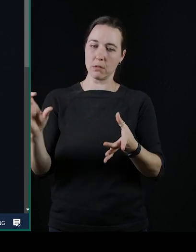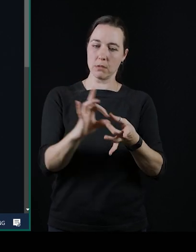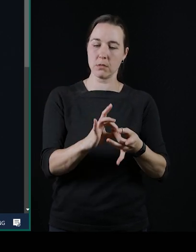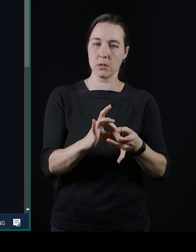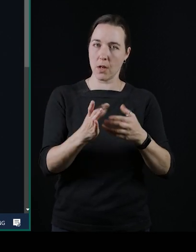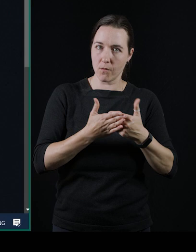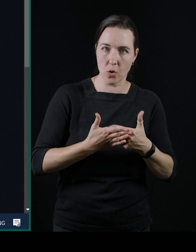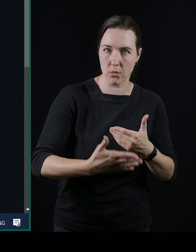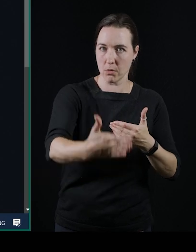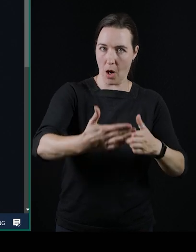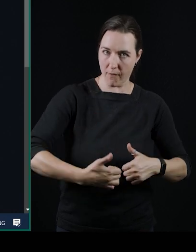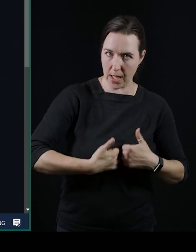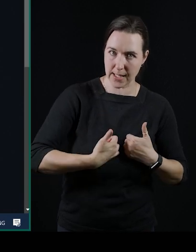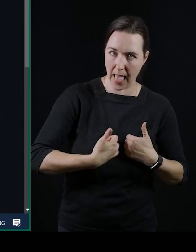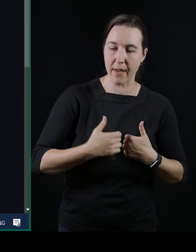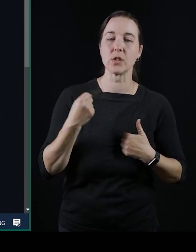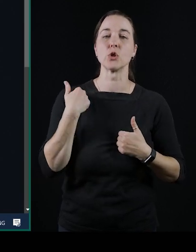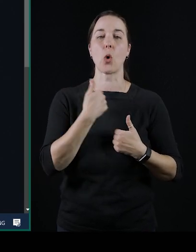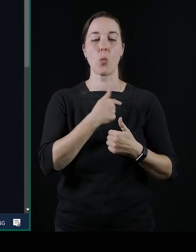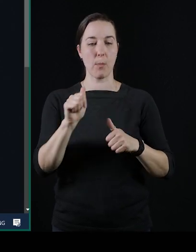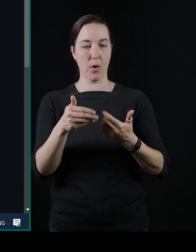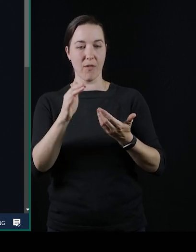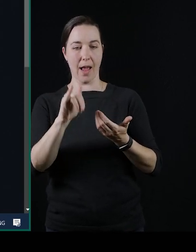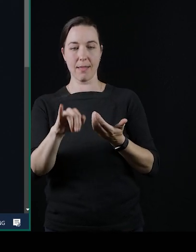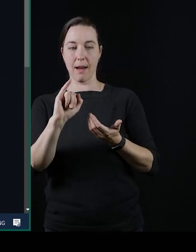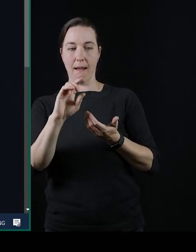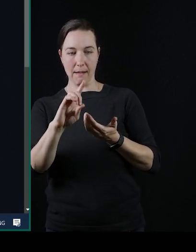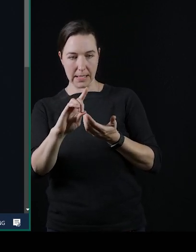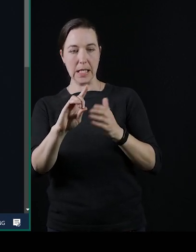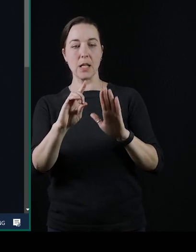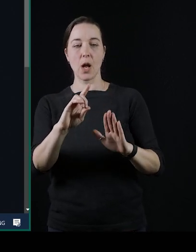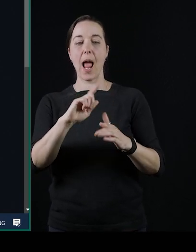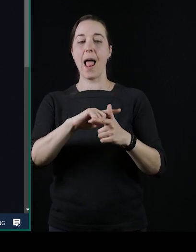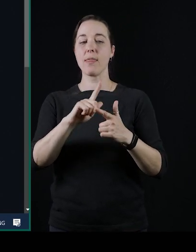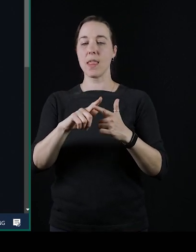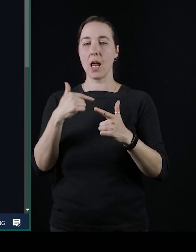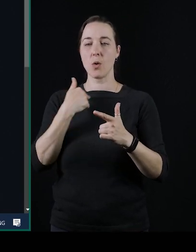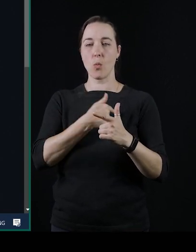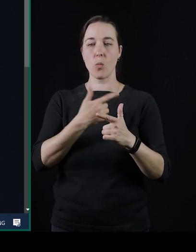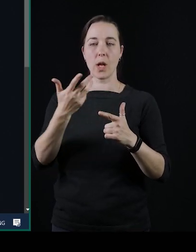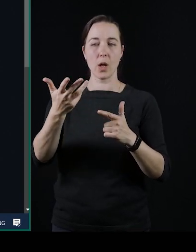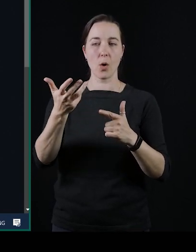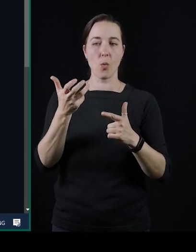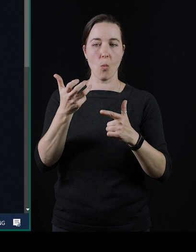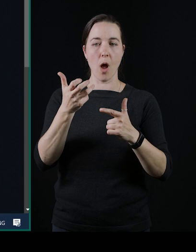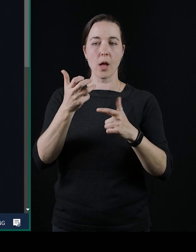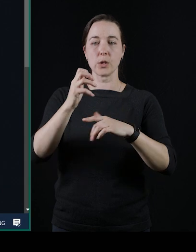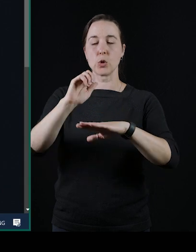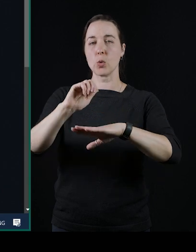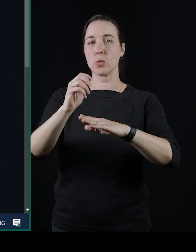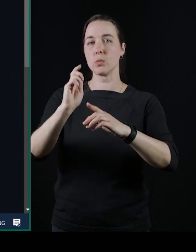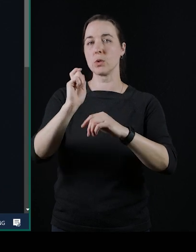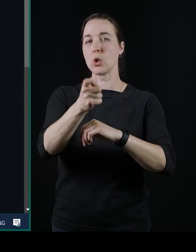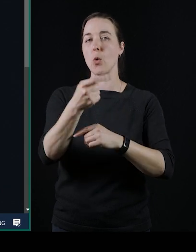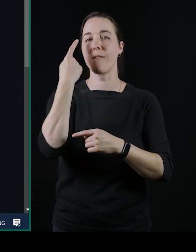So we provide the session ID, which is a grid. And then we choose to allocate the preferreds and allocate these with US.